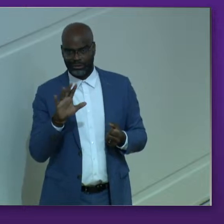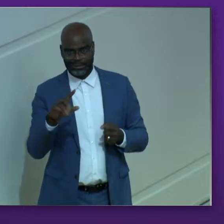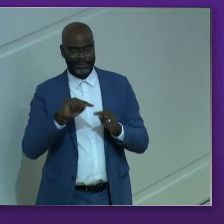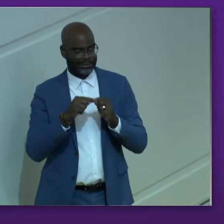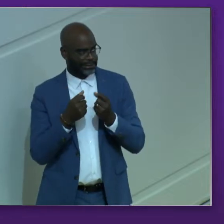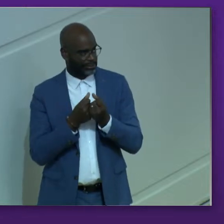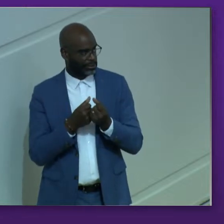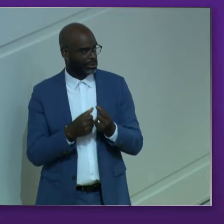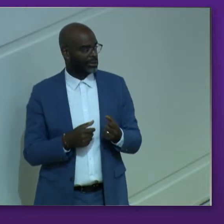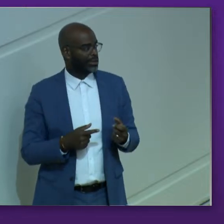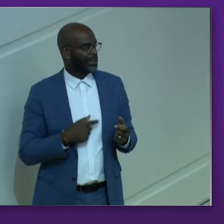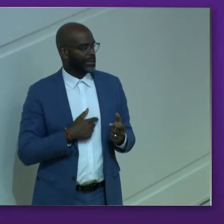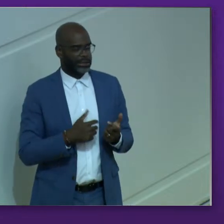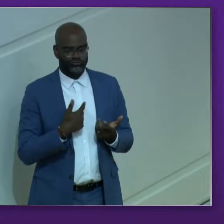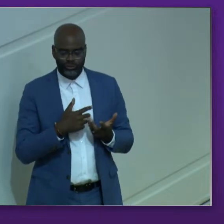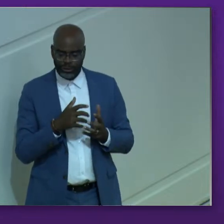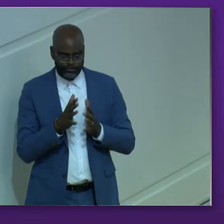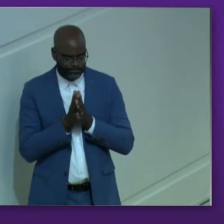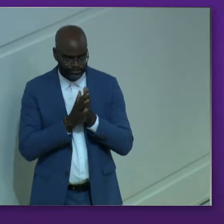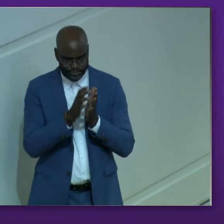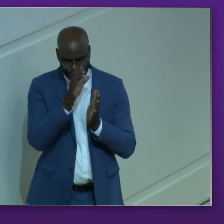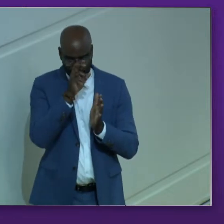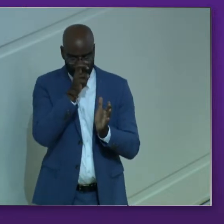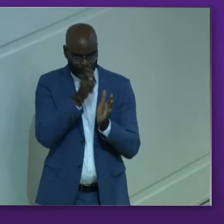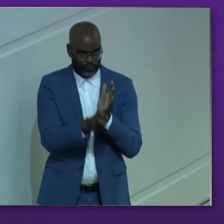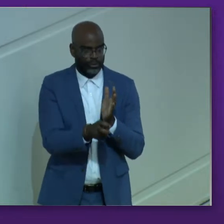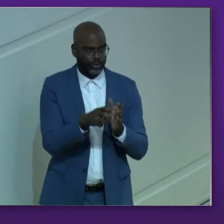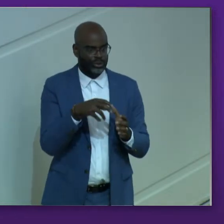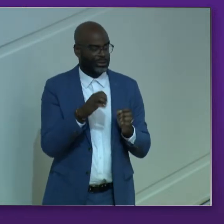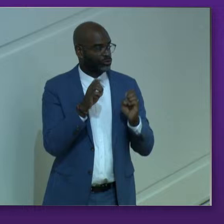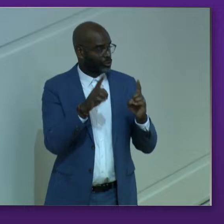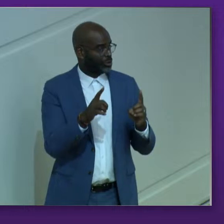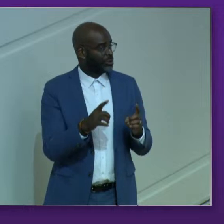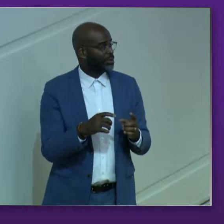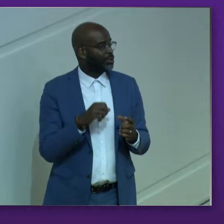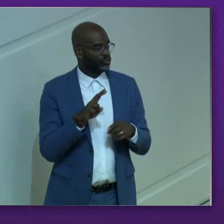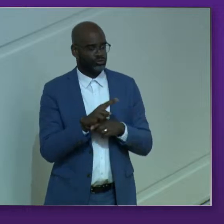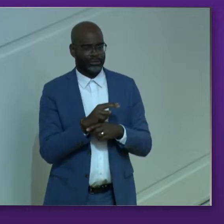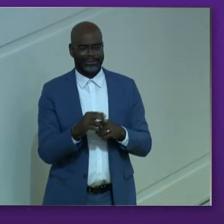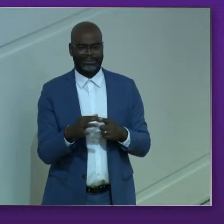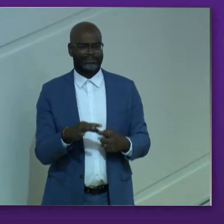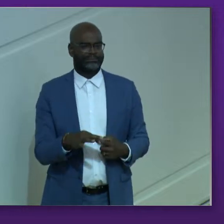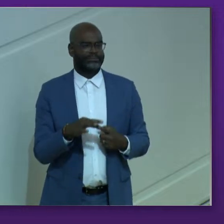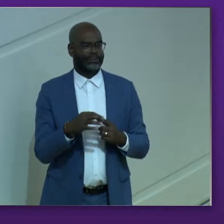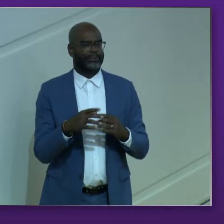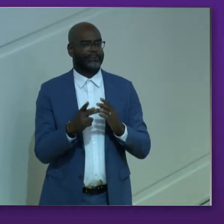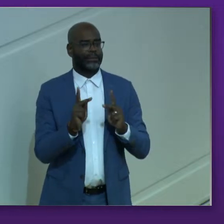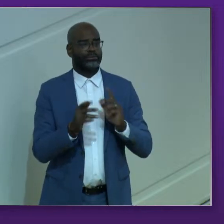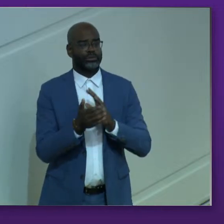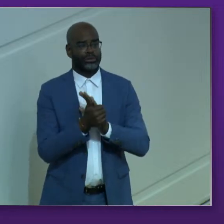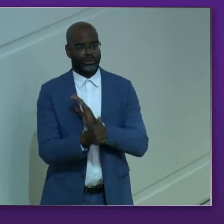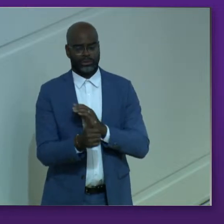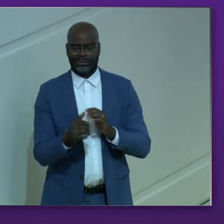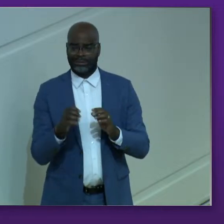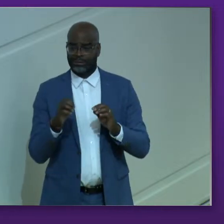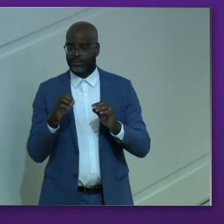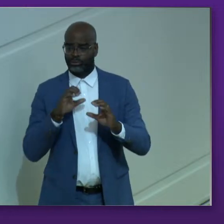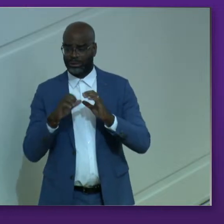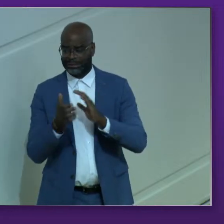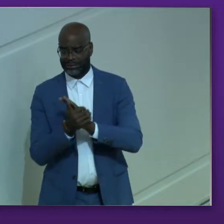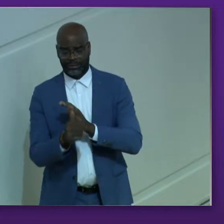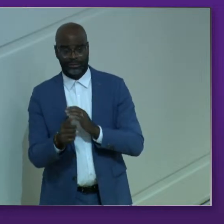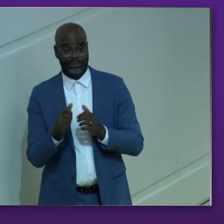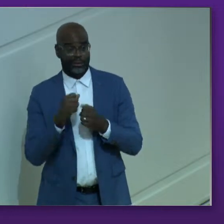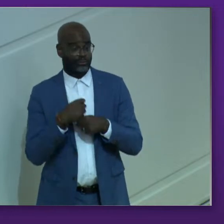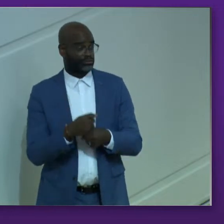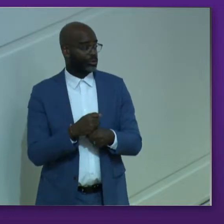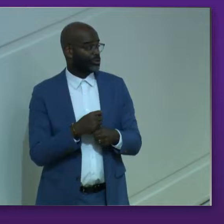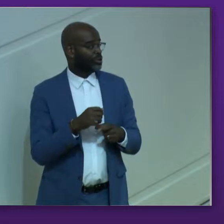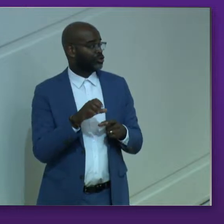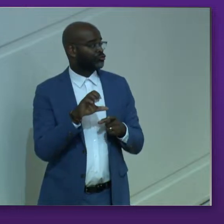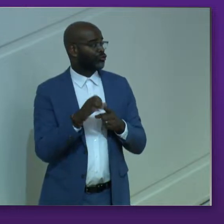PROCEDURES TO SUPPORT IS HIS